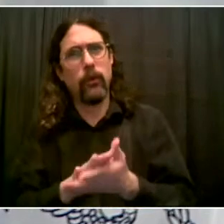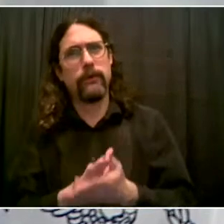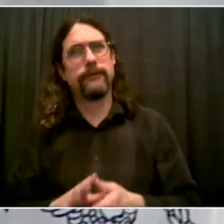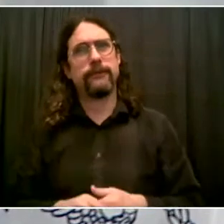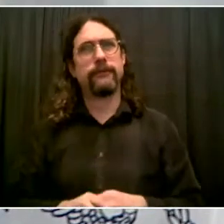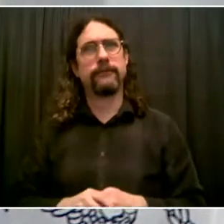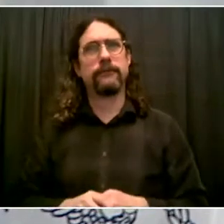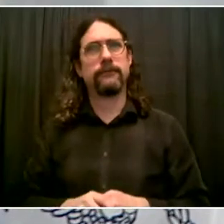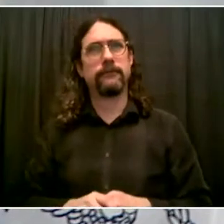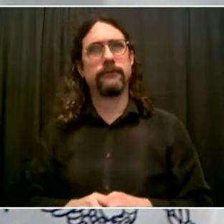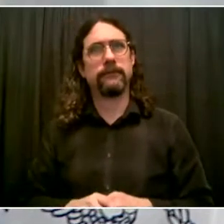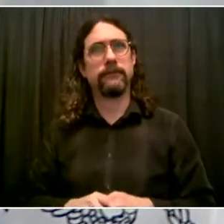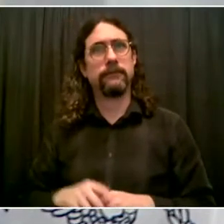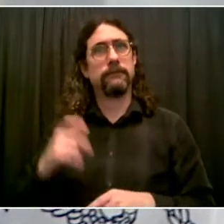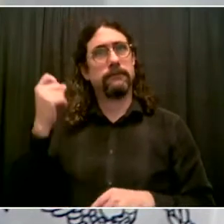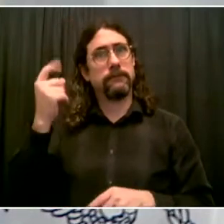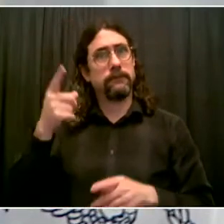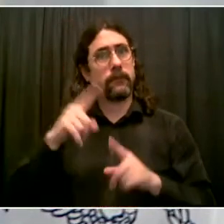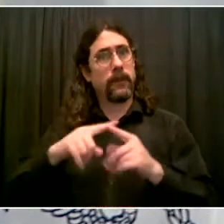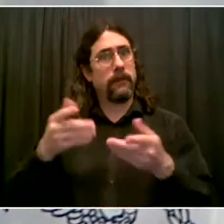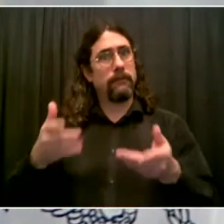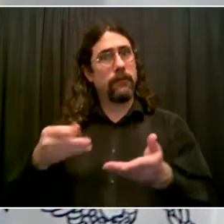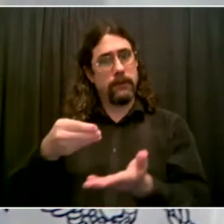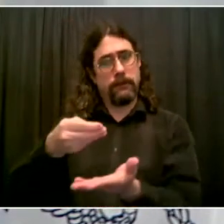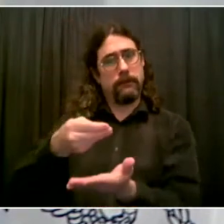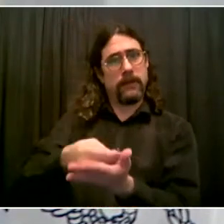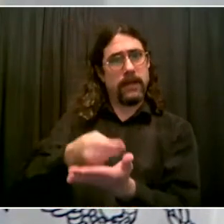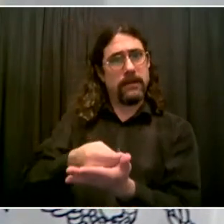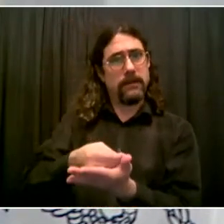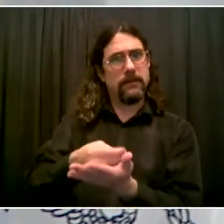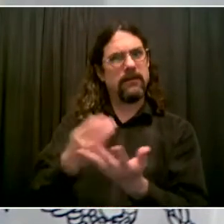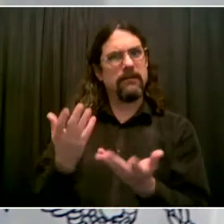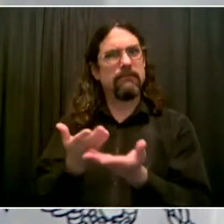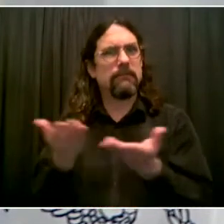CAN GET IN PERSON. BUT IN TERMS OF WHAT WE CAN DO